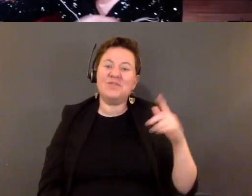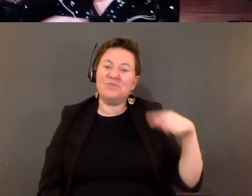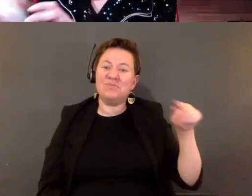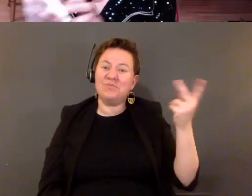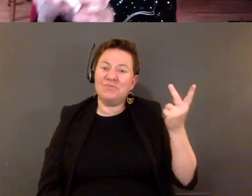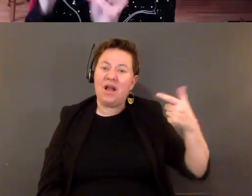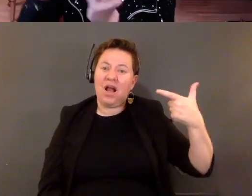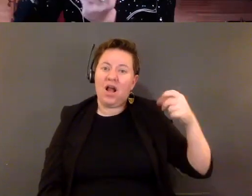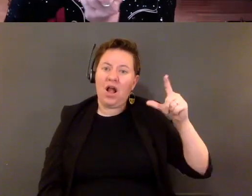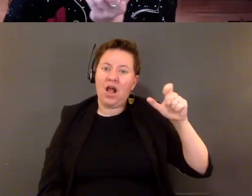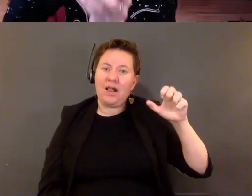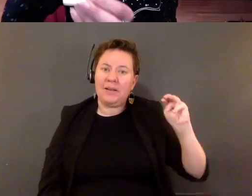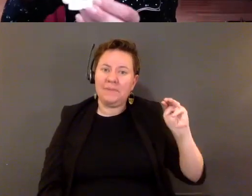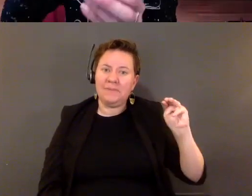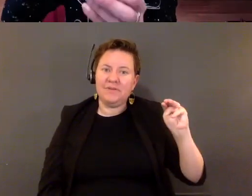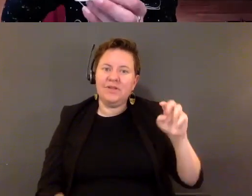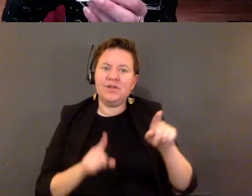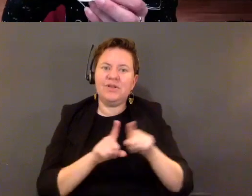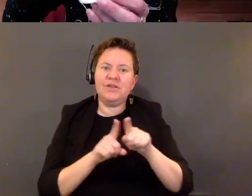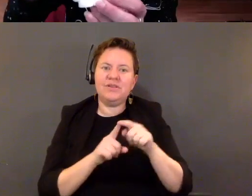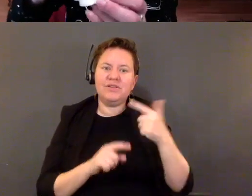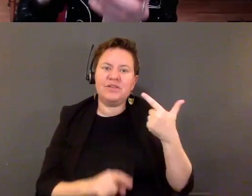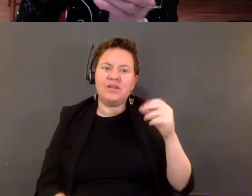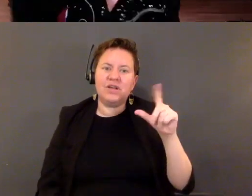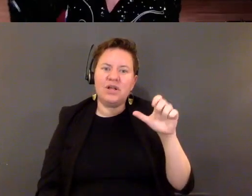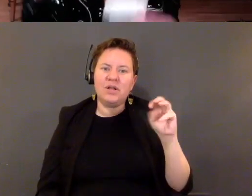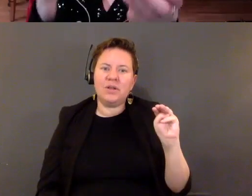yeah also the golem that is